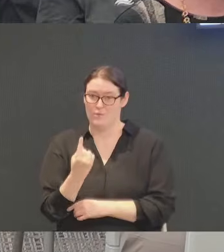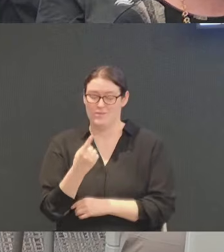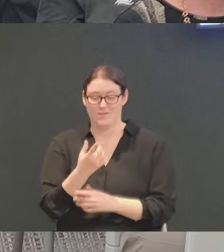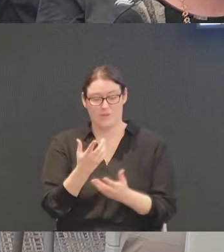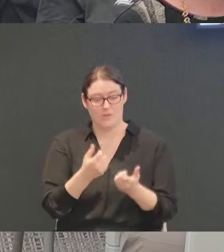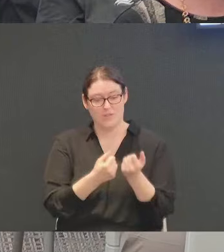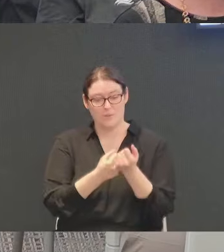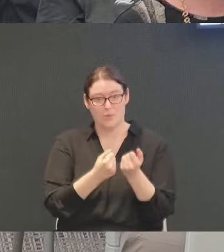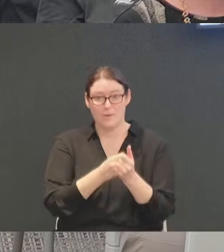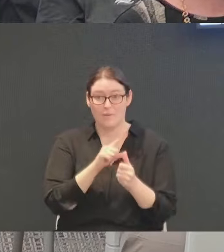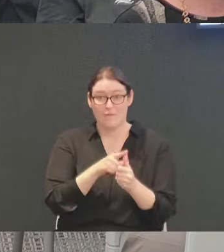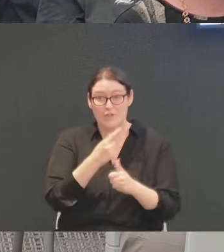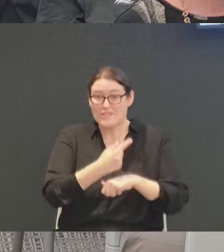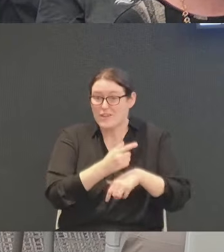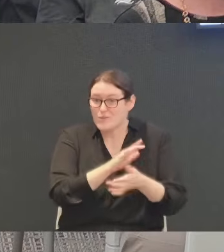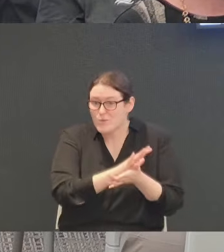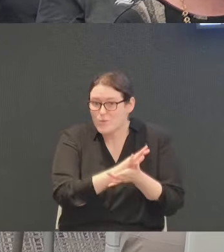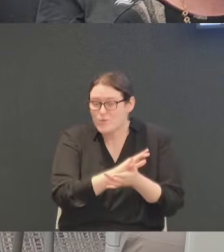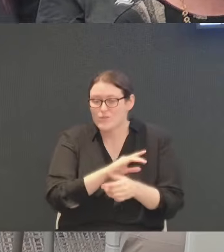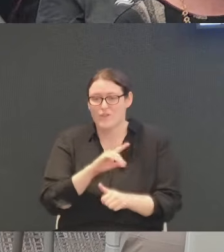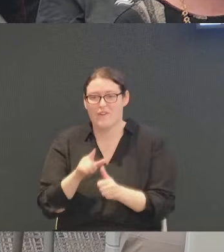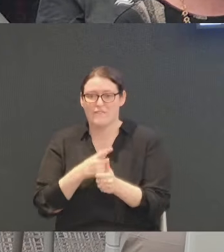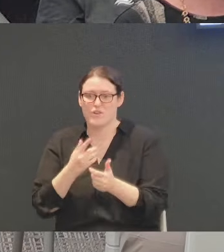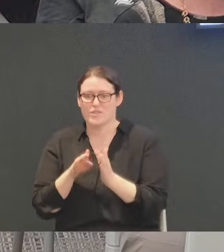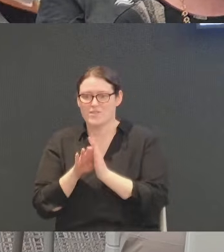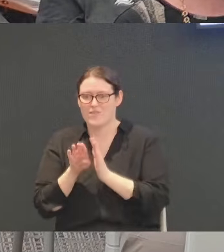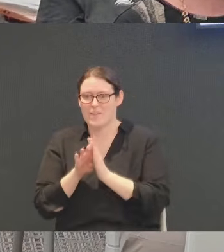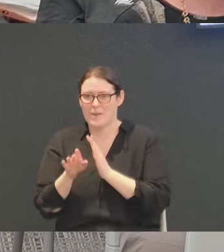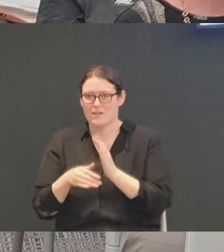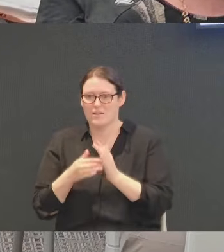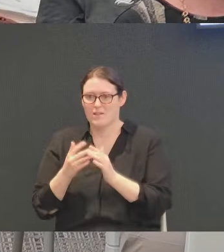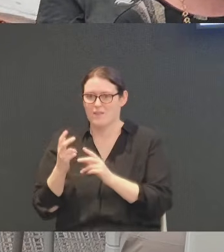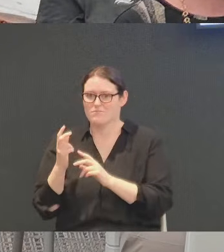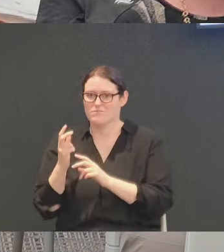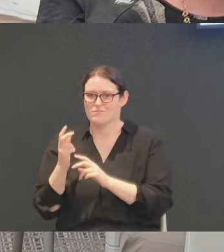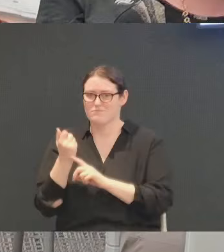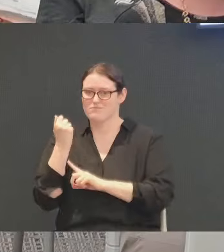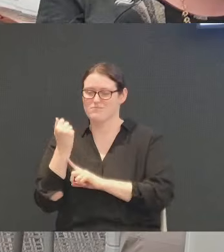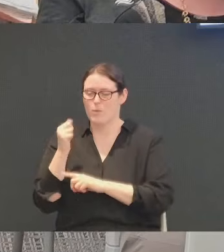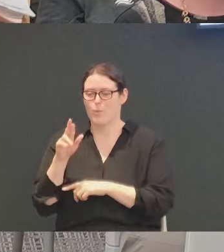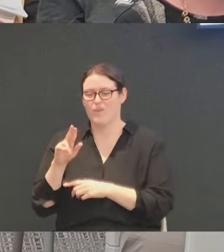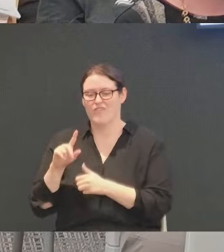at a new school, first developmental milestones, first sleepovers, and much more. Additionally, our